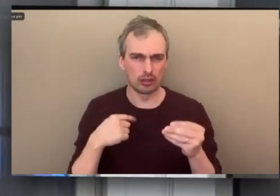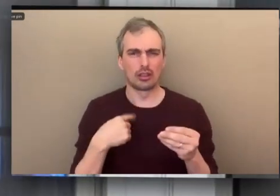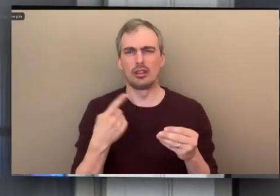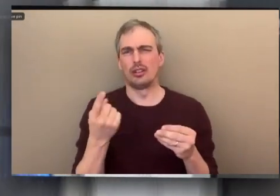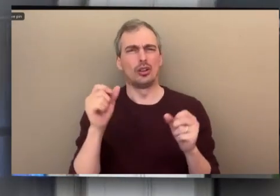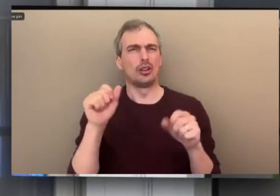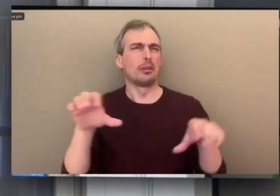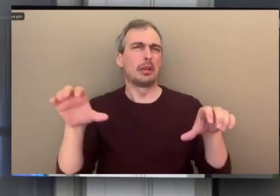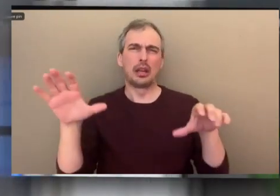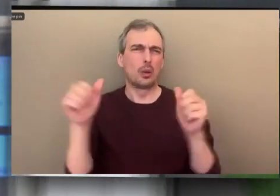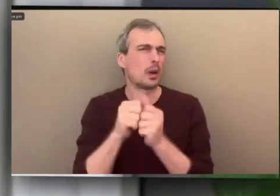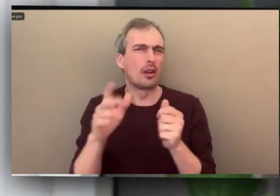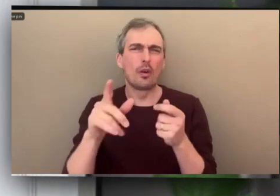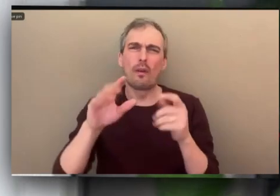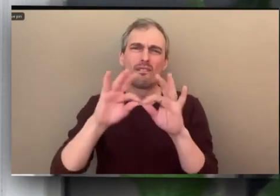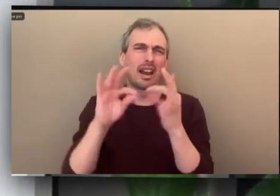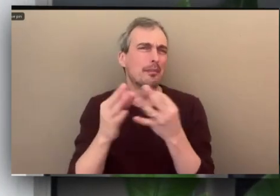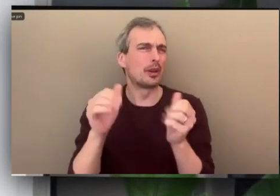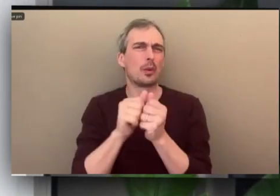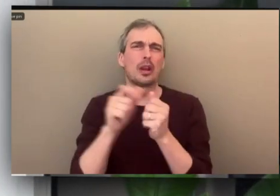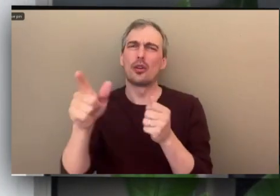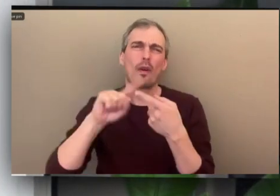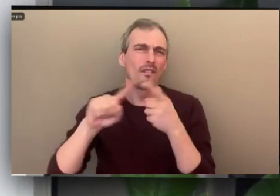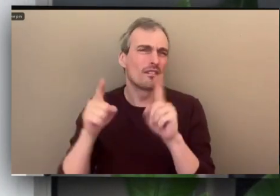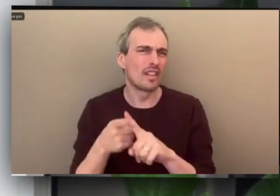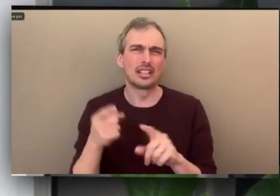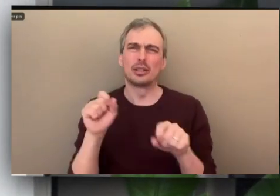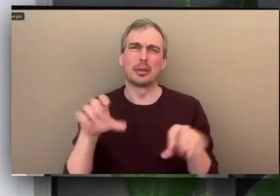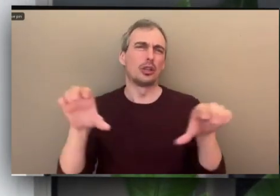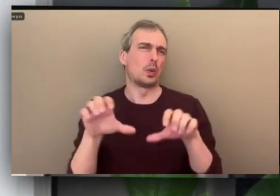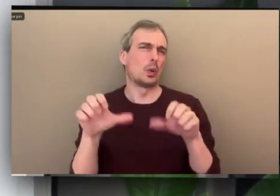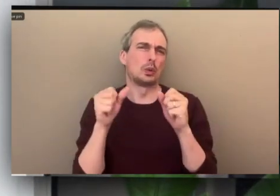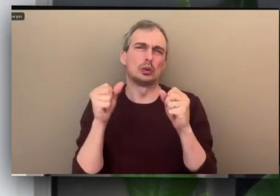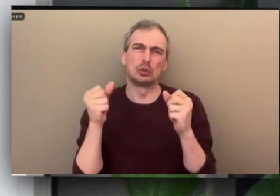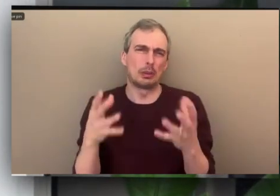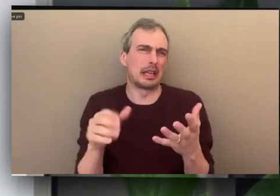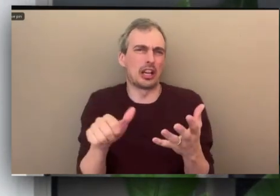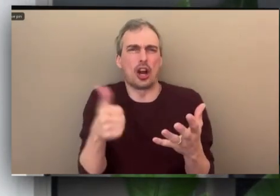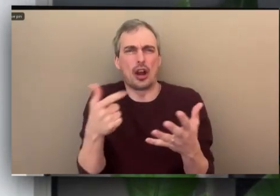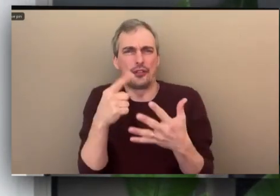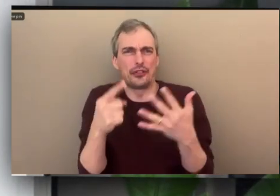Could be doing whatever it is. So I do really appreciate the fact that you're here tonight or you're watching online.